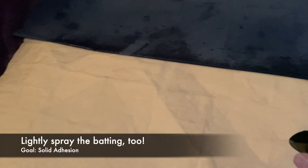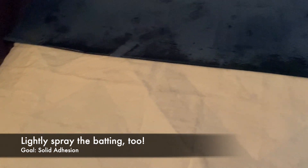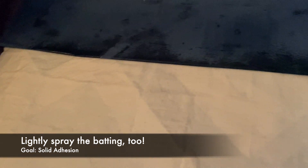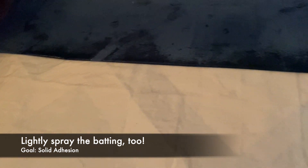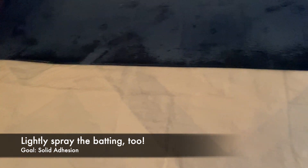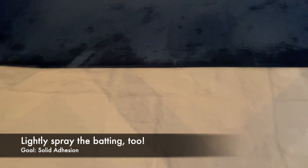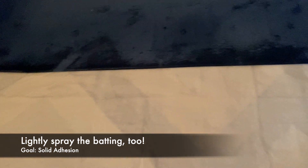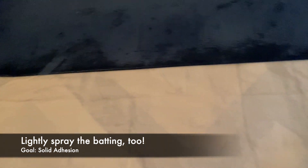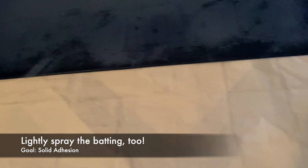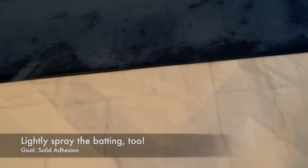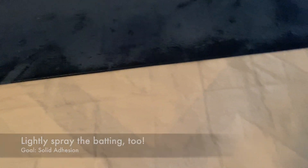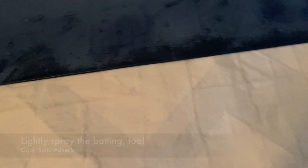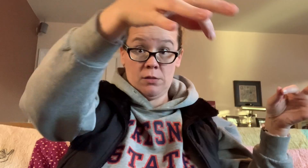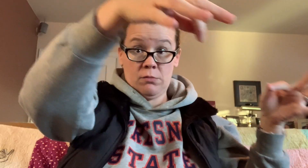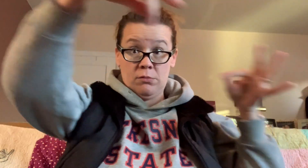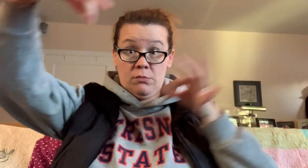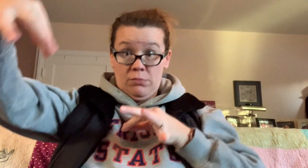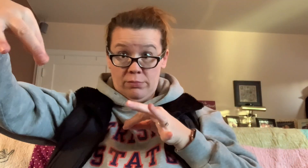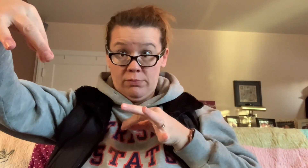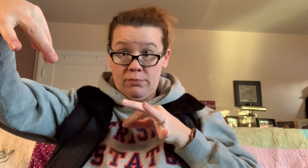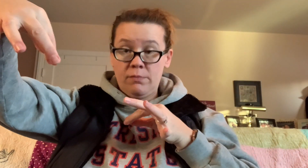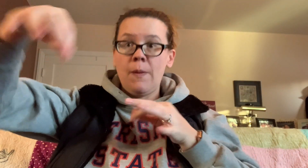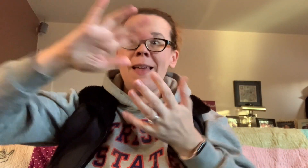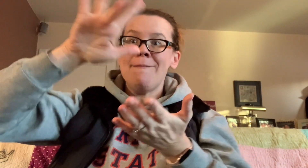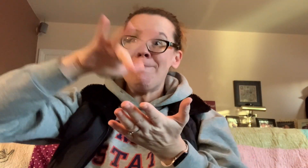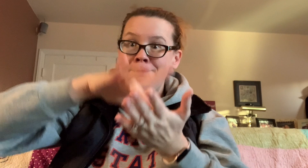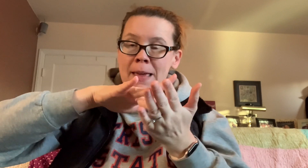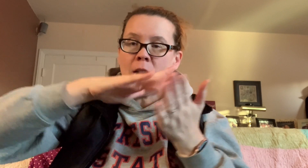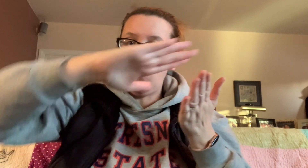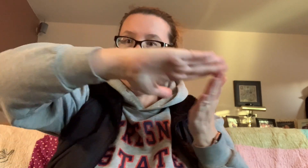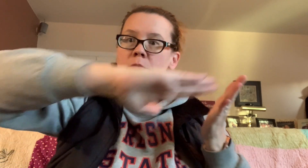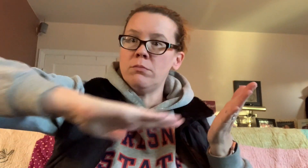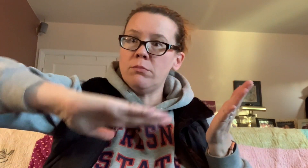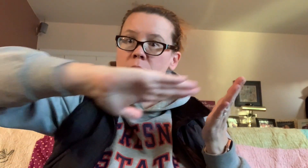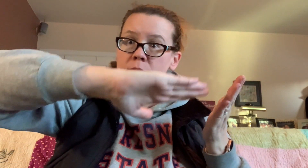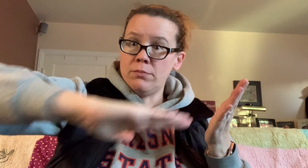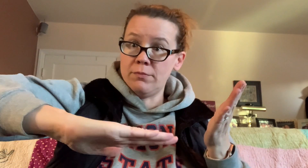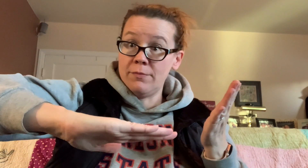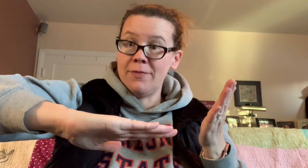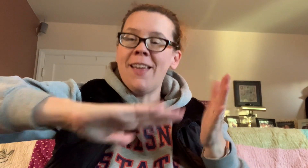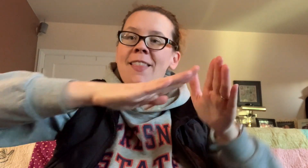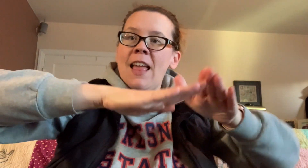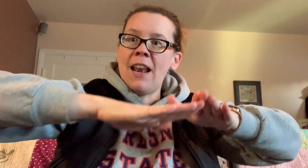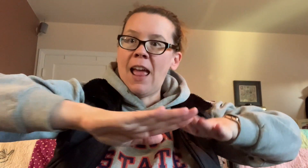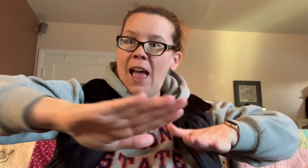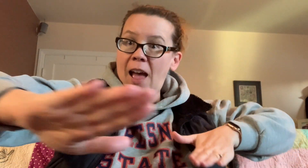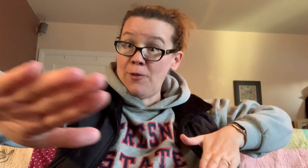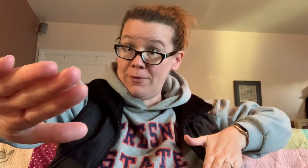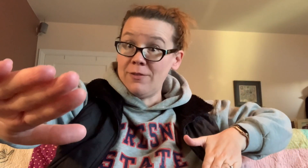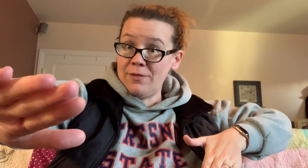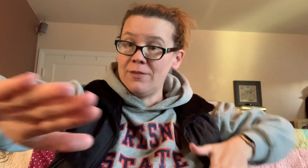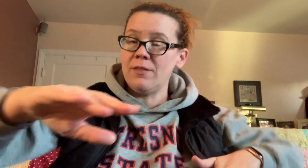onto the batting. And it helps it stick together and then I, um, fold back